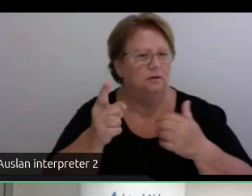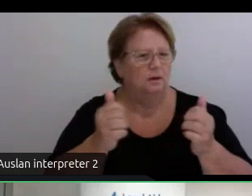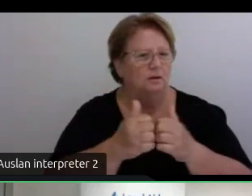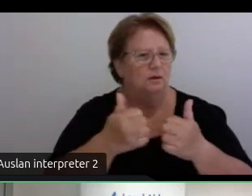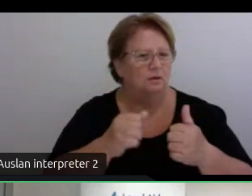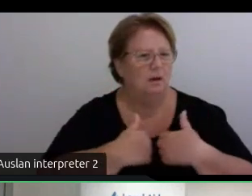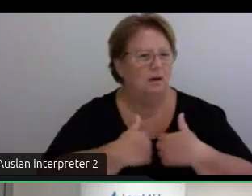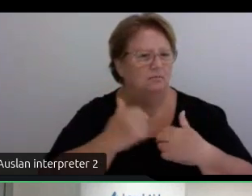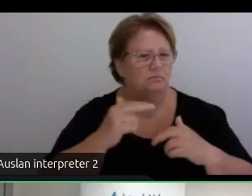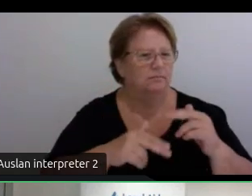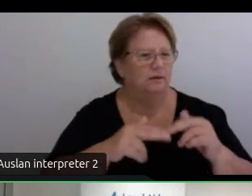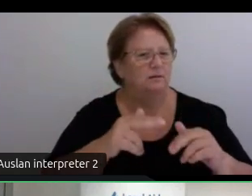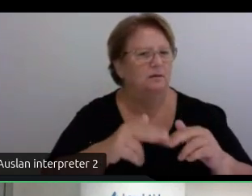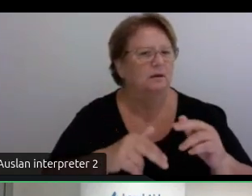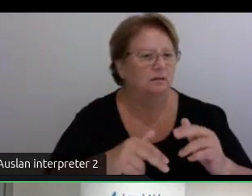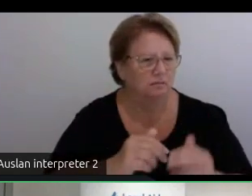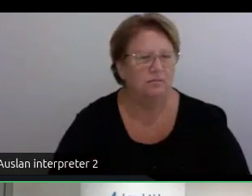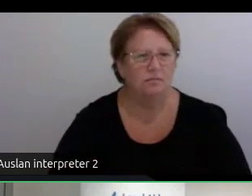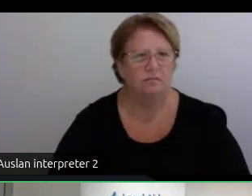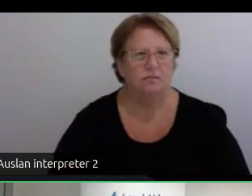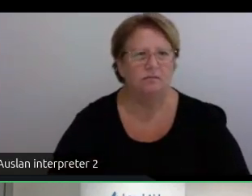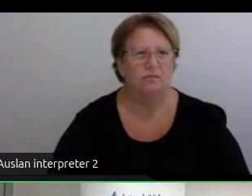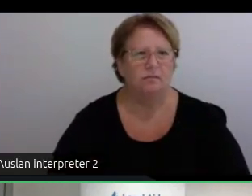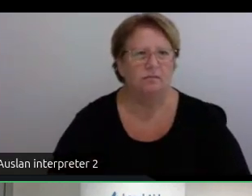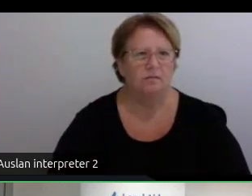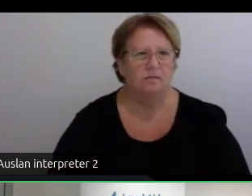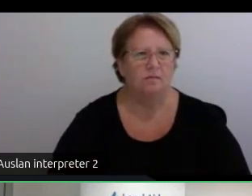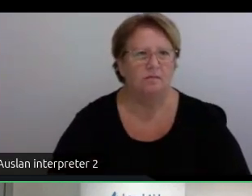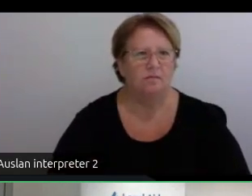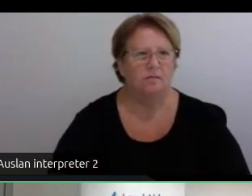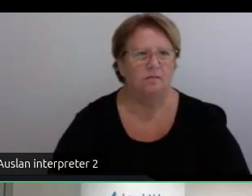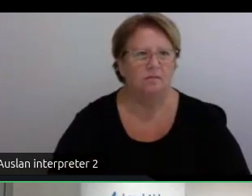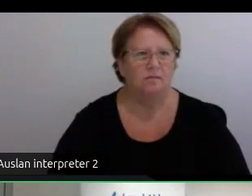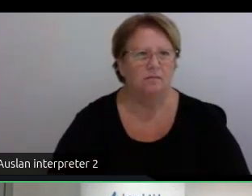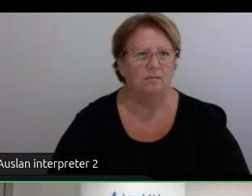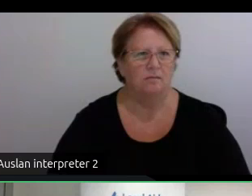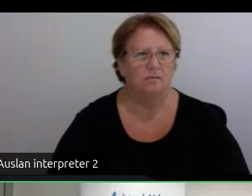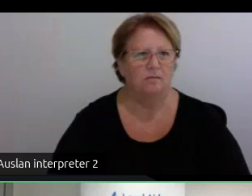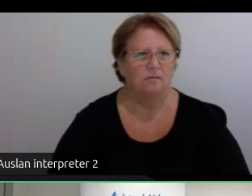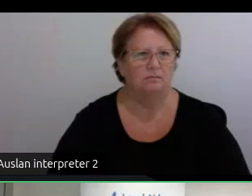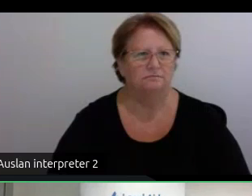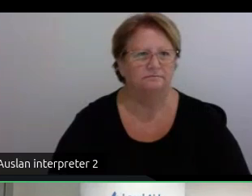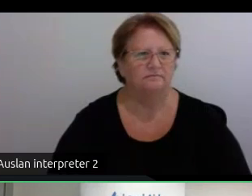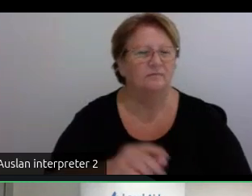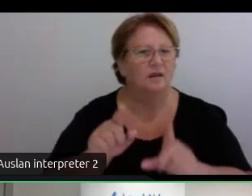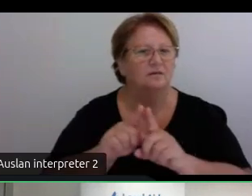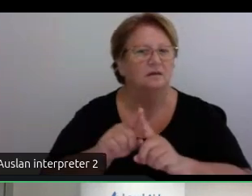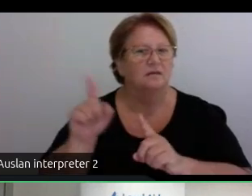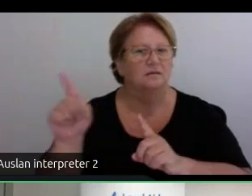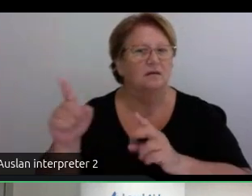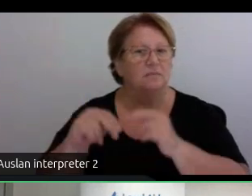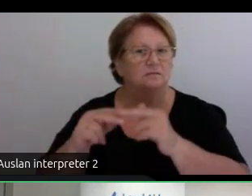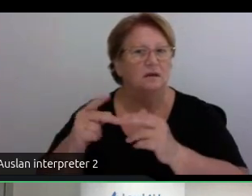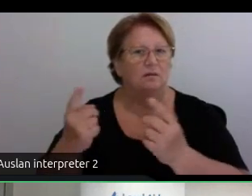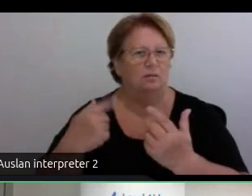our builder. We won't tell you that our trusted uh reputable build builder is a company that we own.